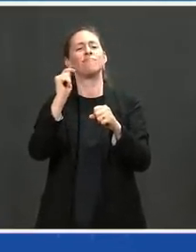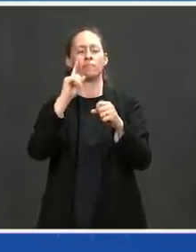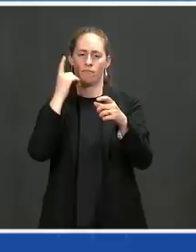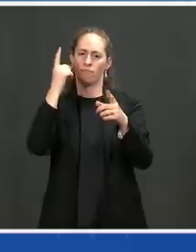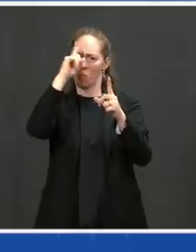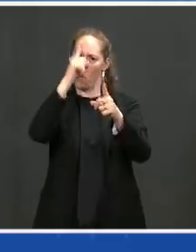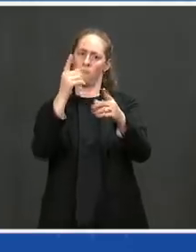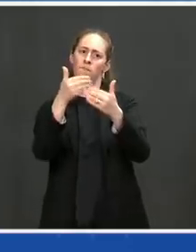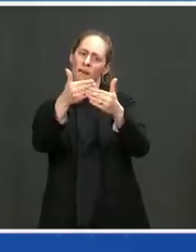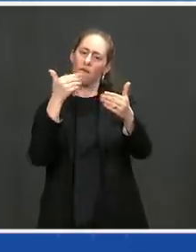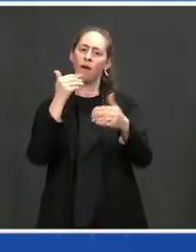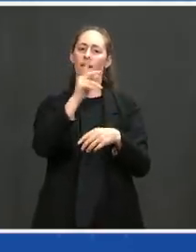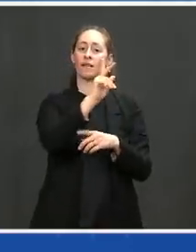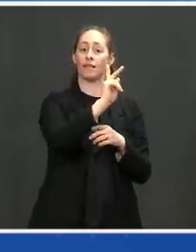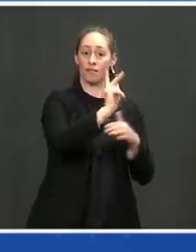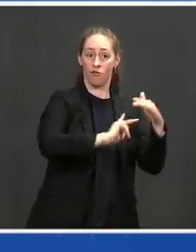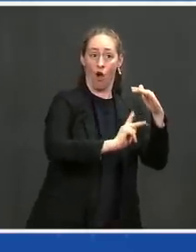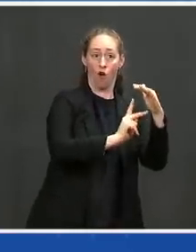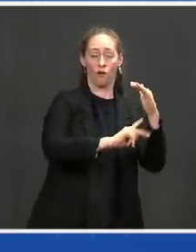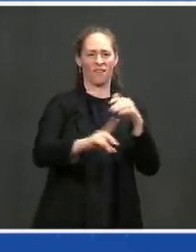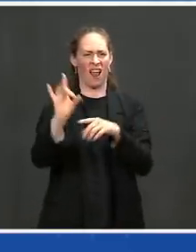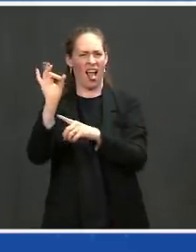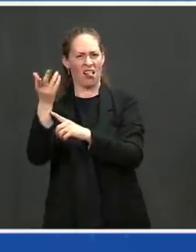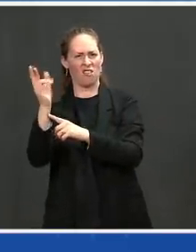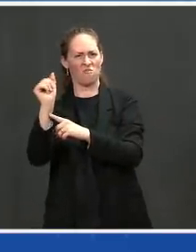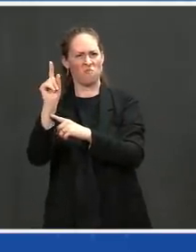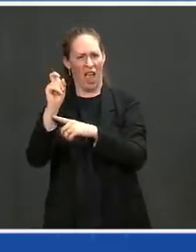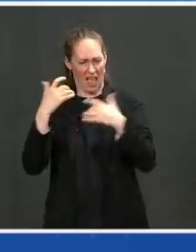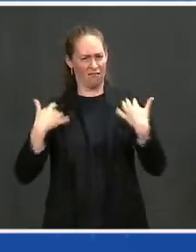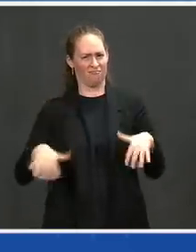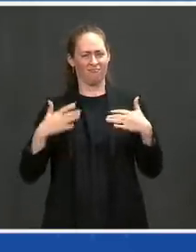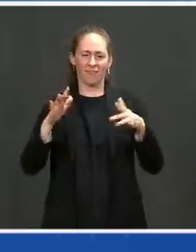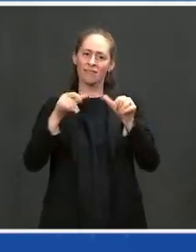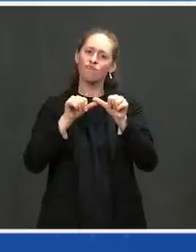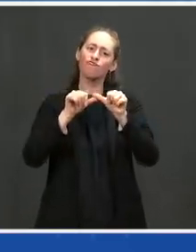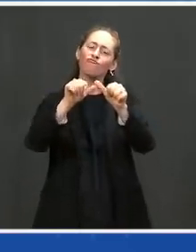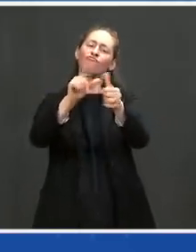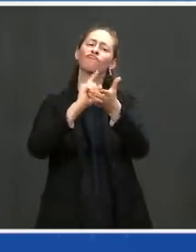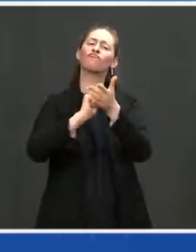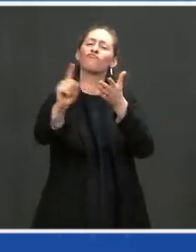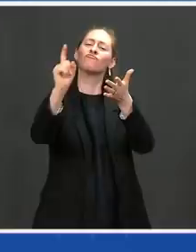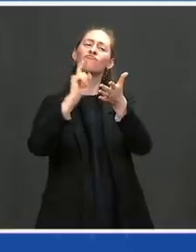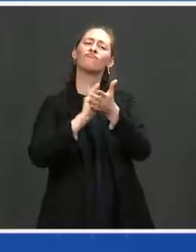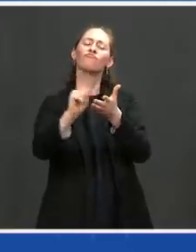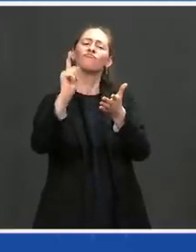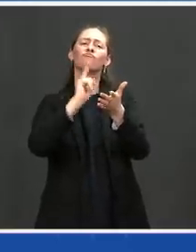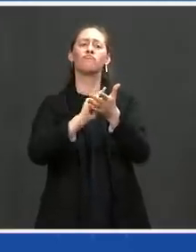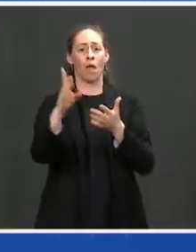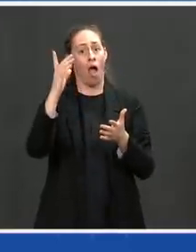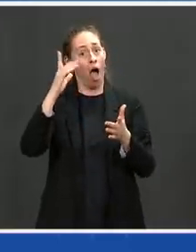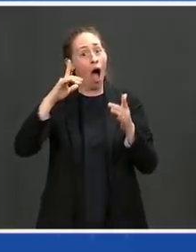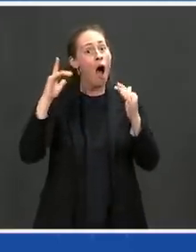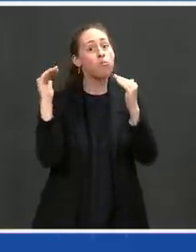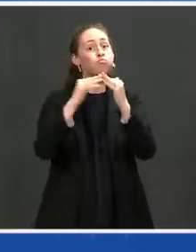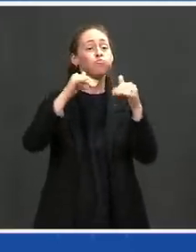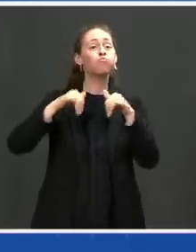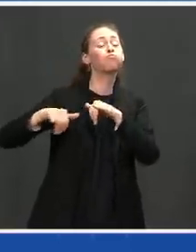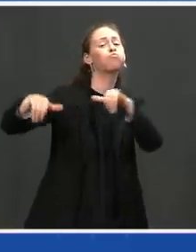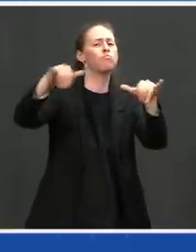five days a week, for in-person learning. Not yet a majority, but we're really close. And I believe, in the 35 days left to go,